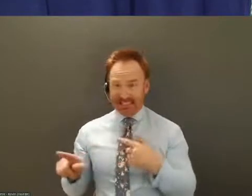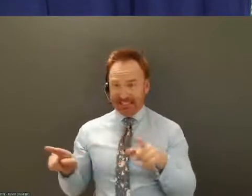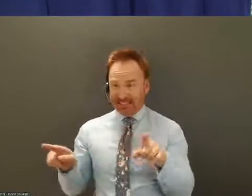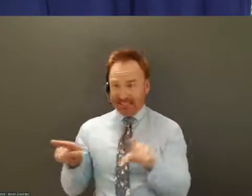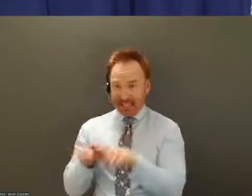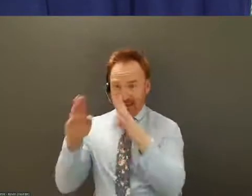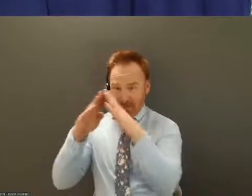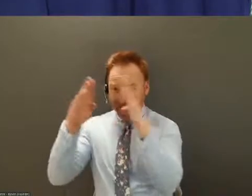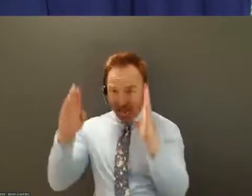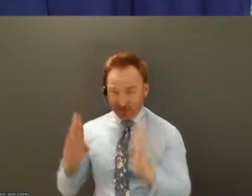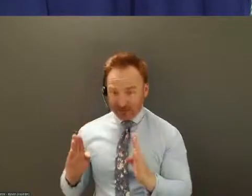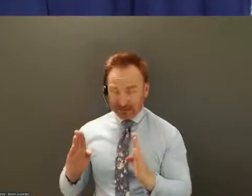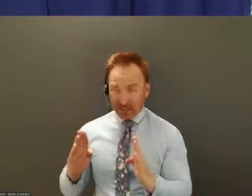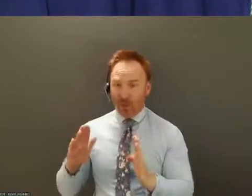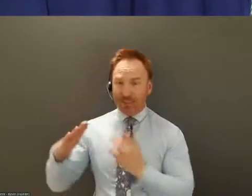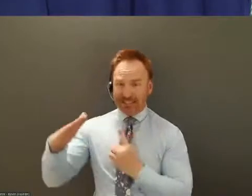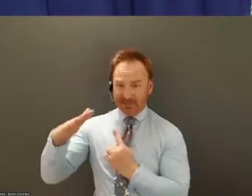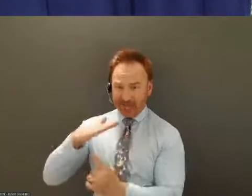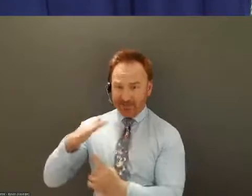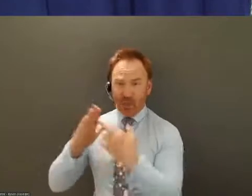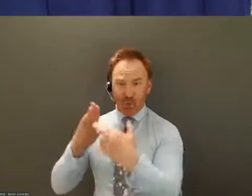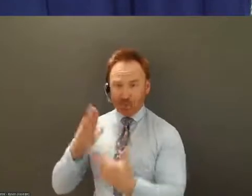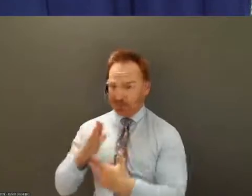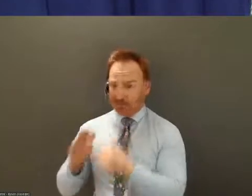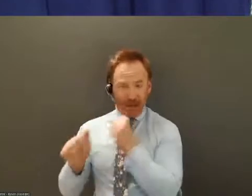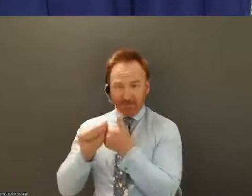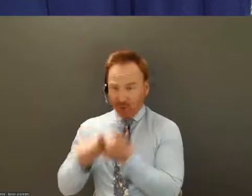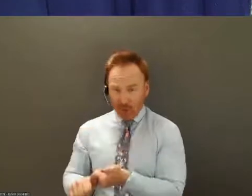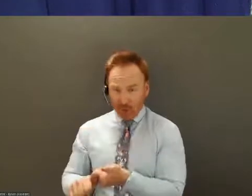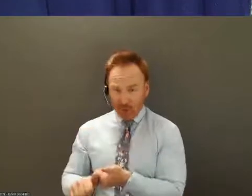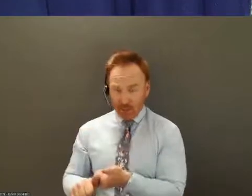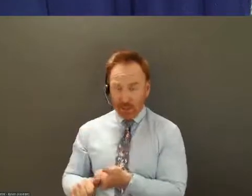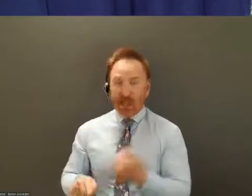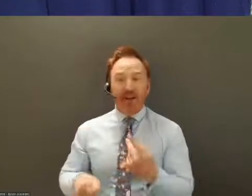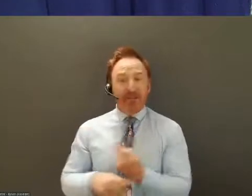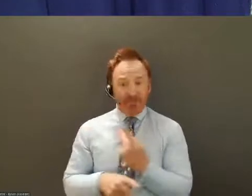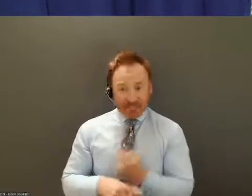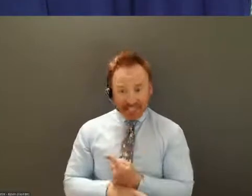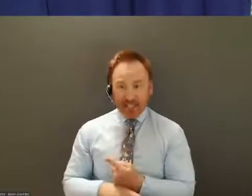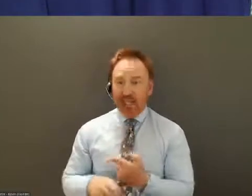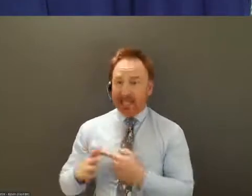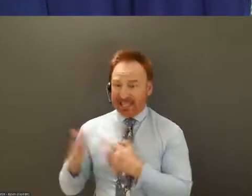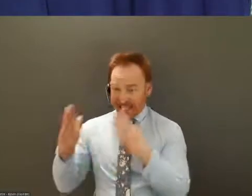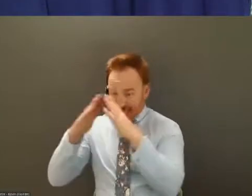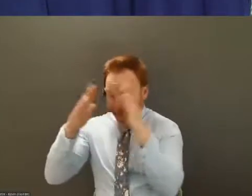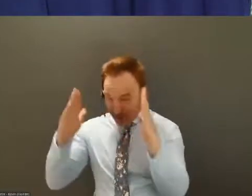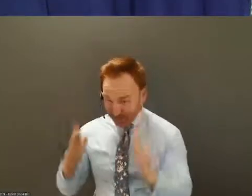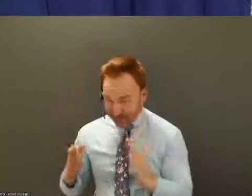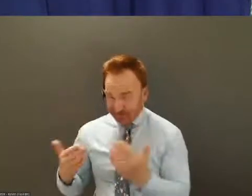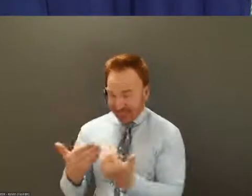At present COVID is present in most communities and could easily be circulating